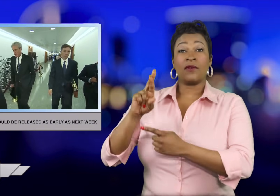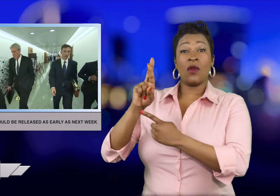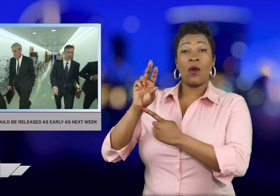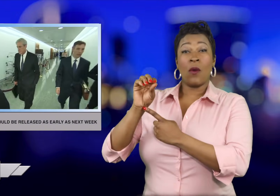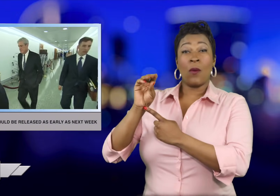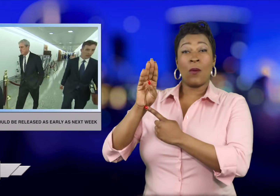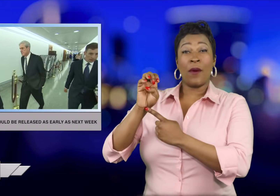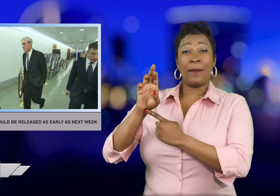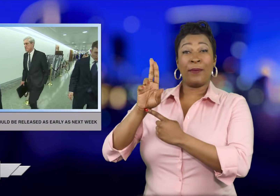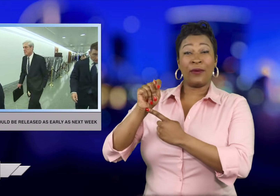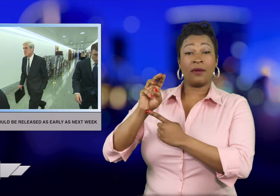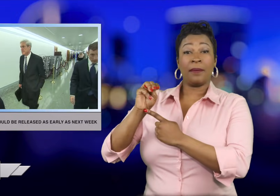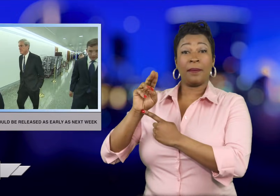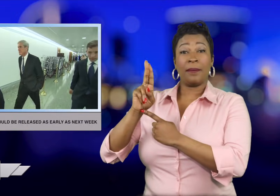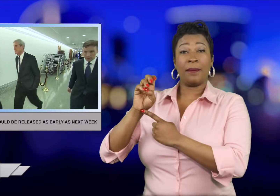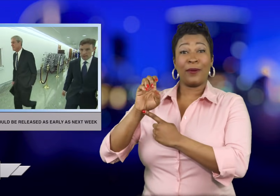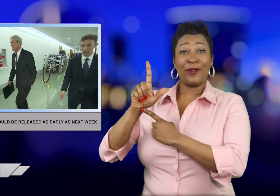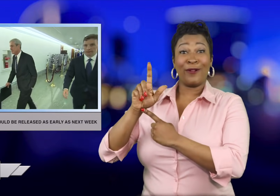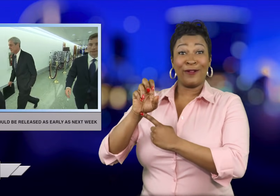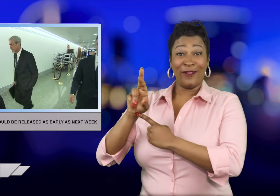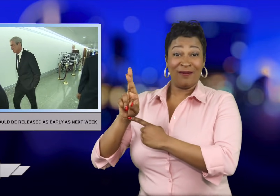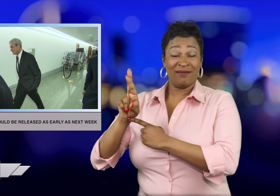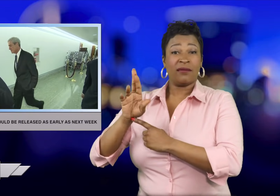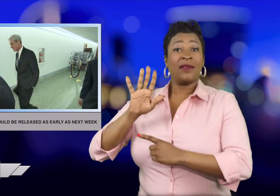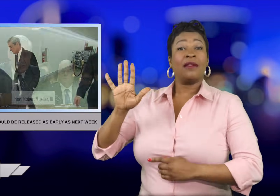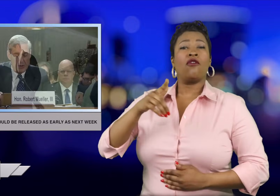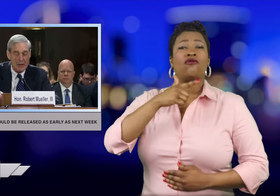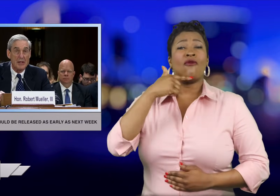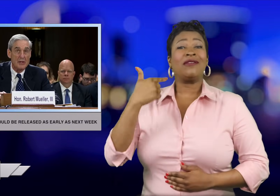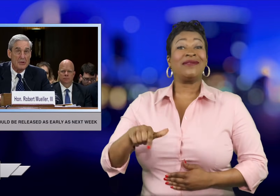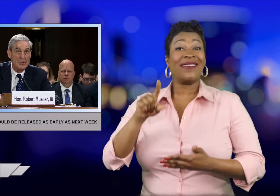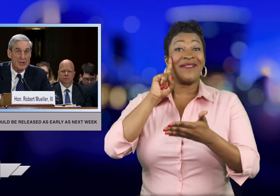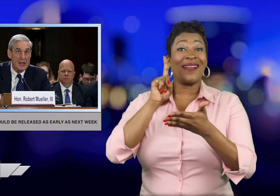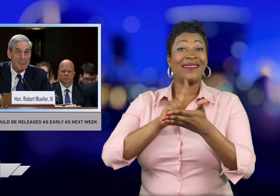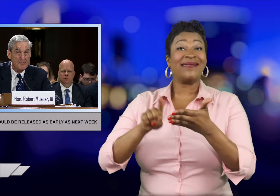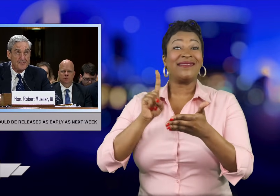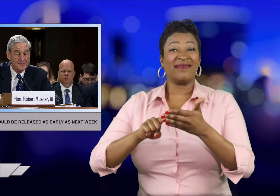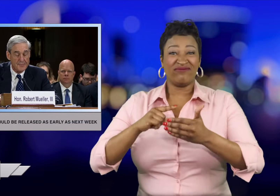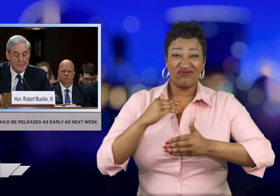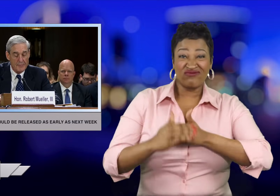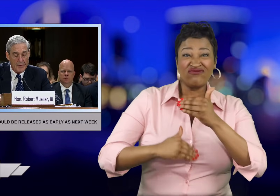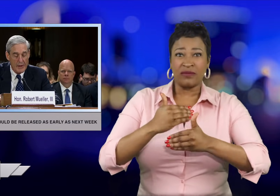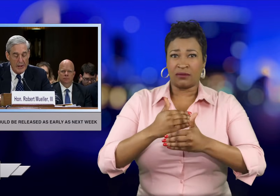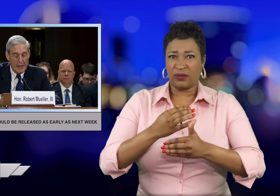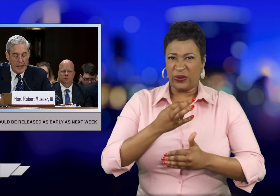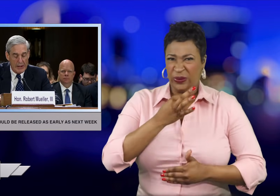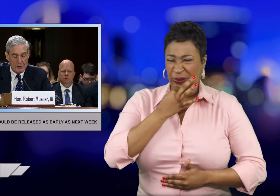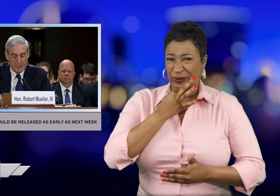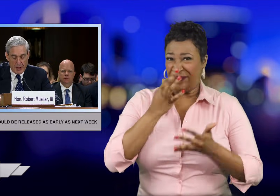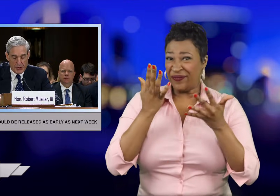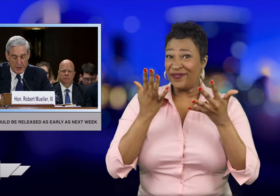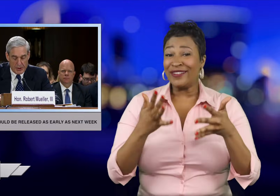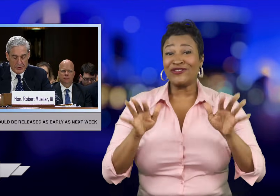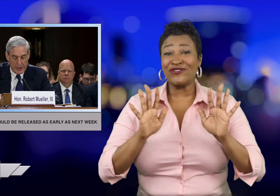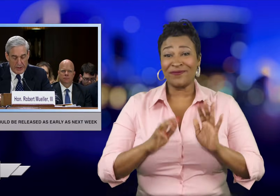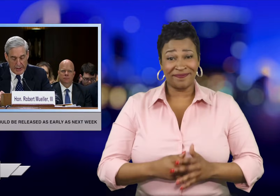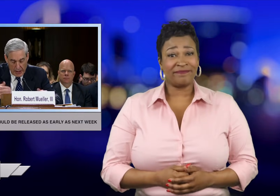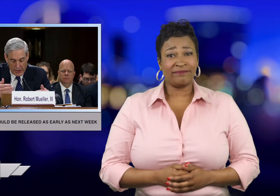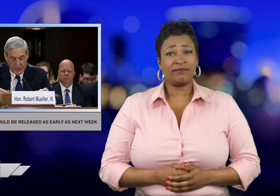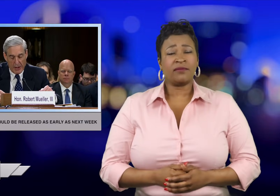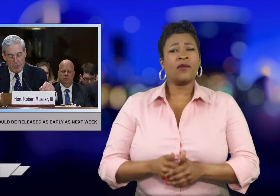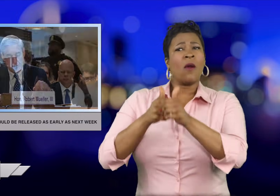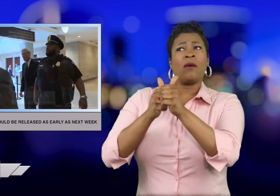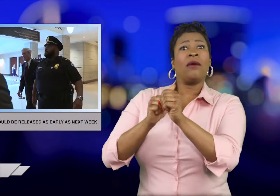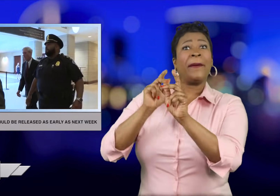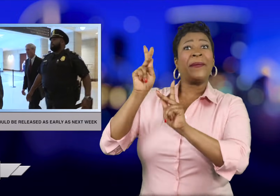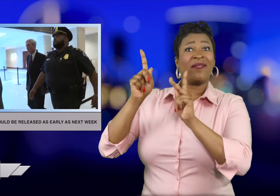Robert Mueller's Russia investigation may still be coming to a close.